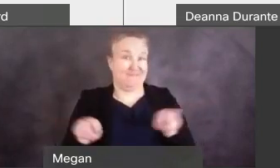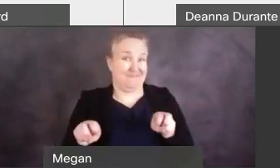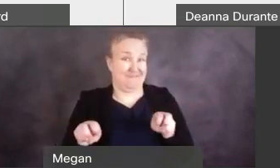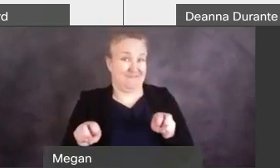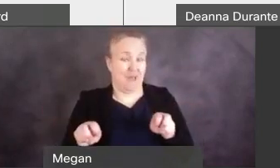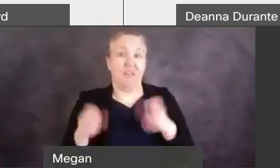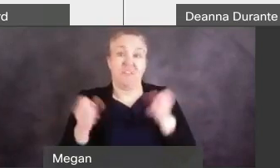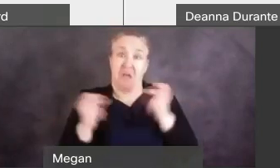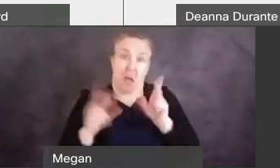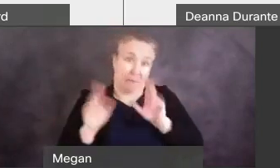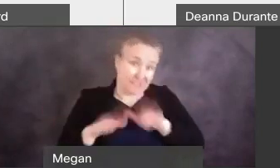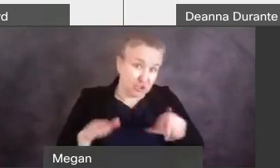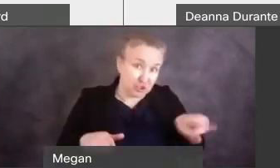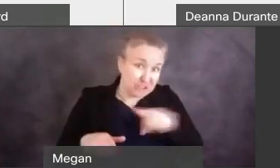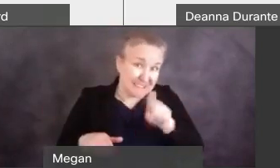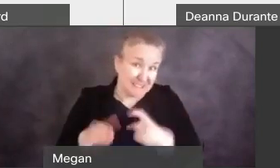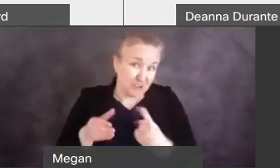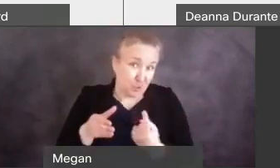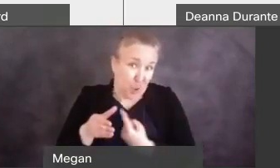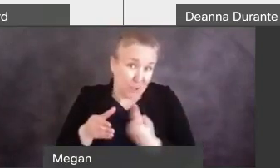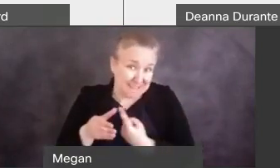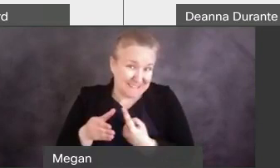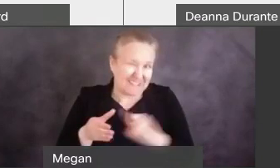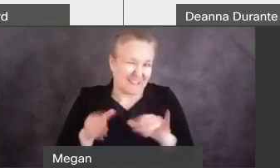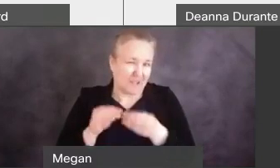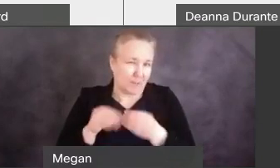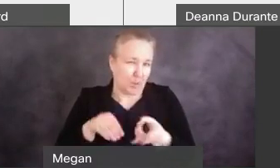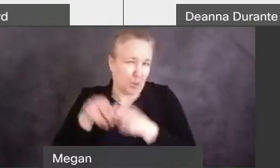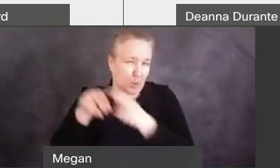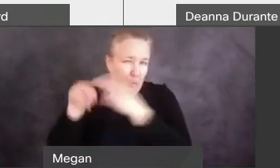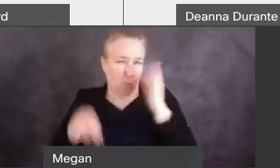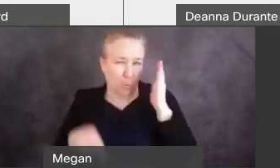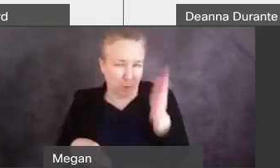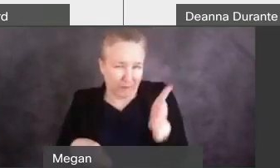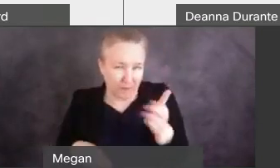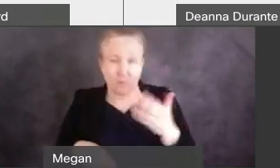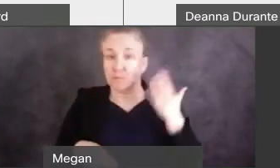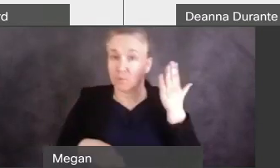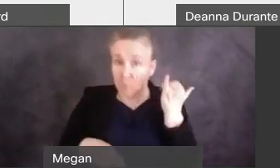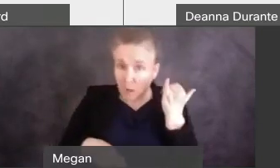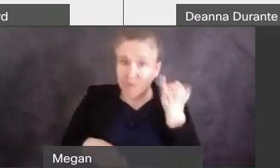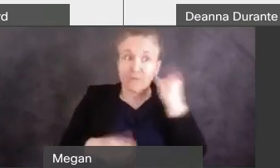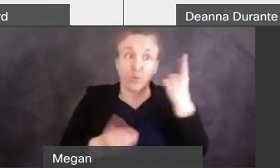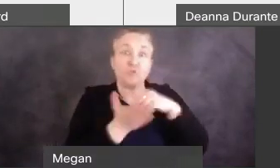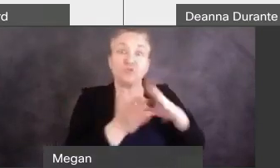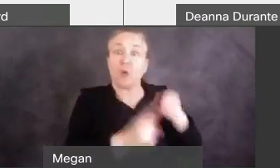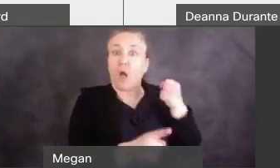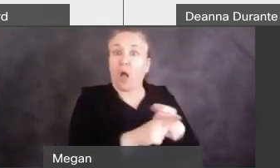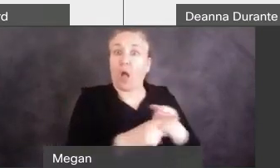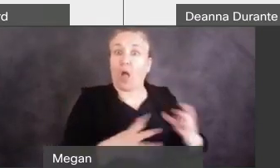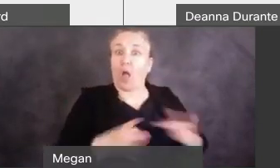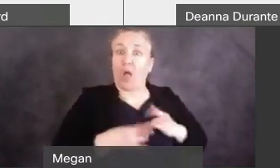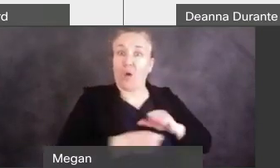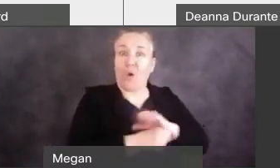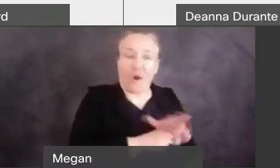quarantine is likely to be higher because if there is a positive student, any student that is within